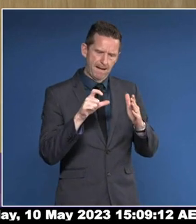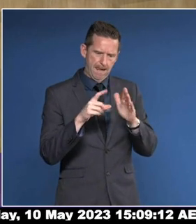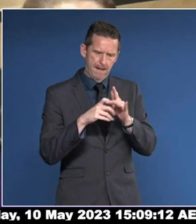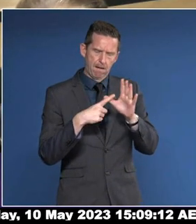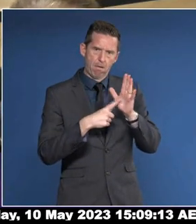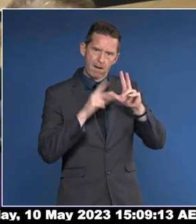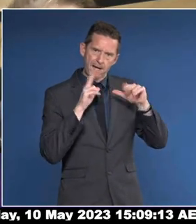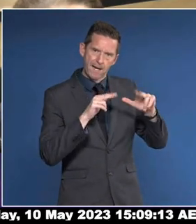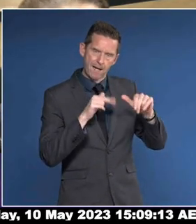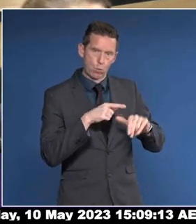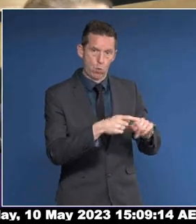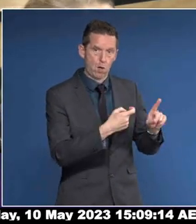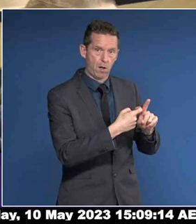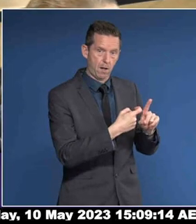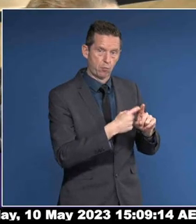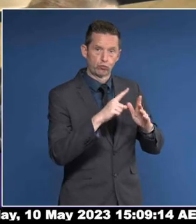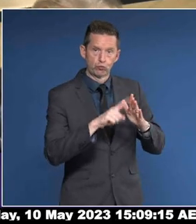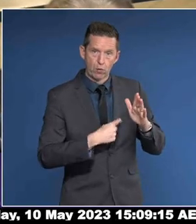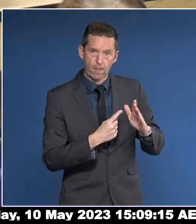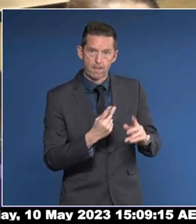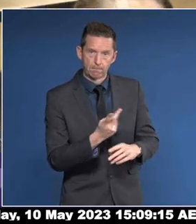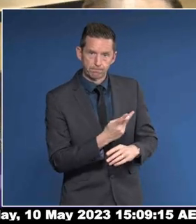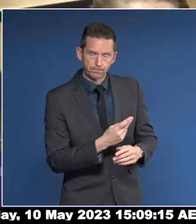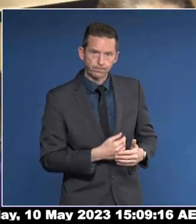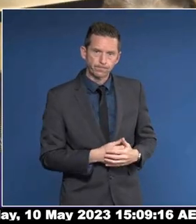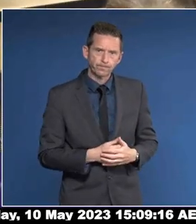address that at paragraph 7 of your statement?